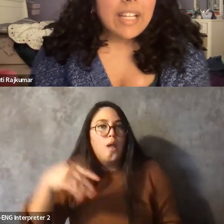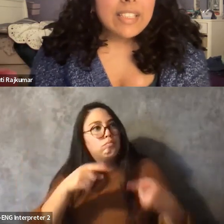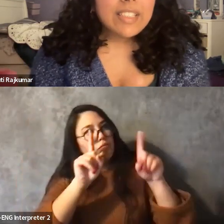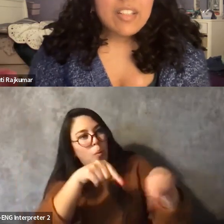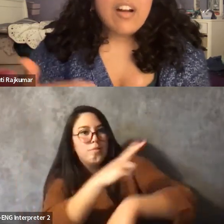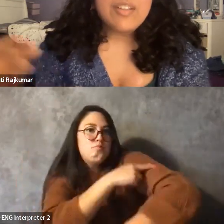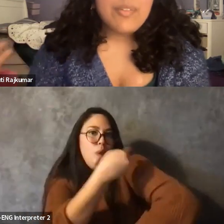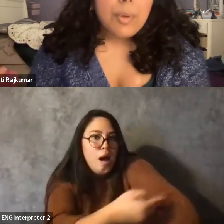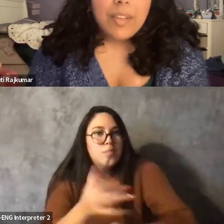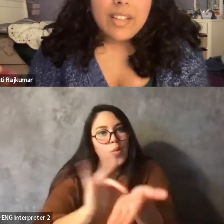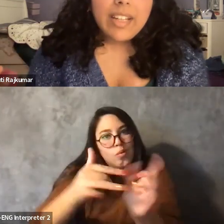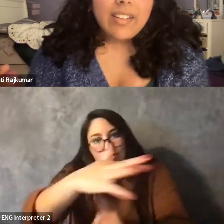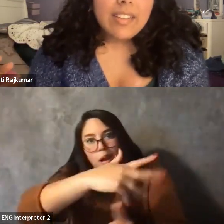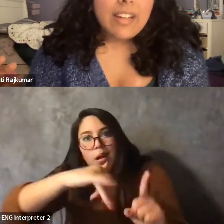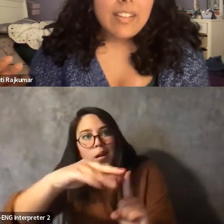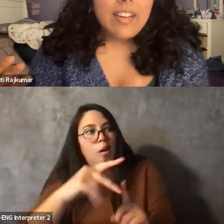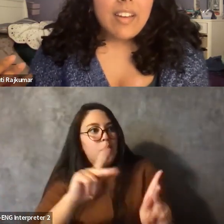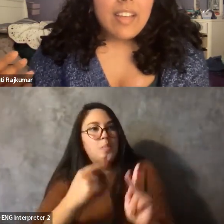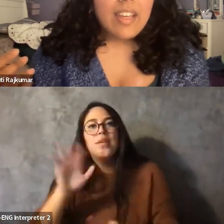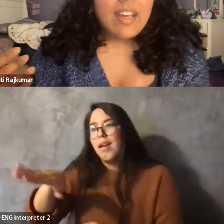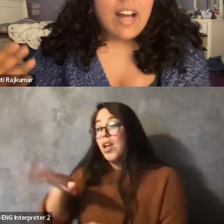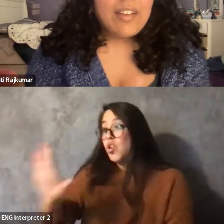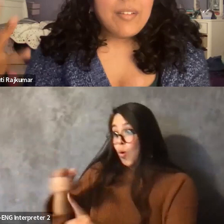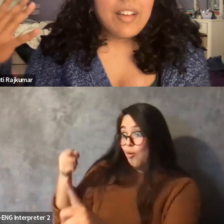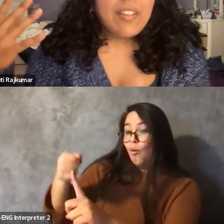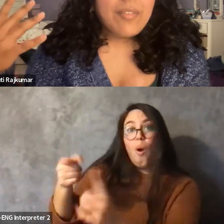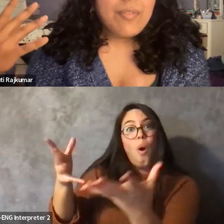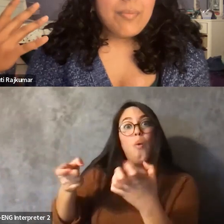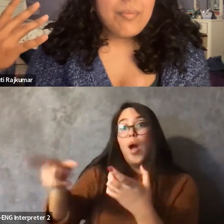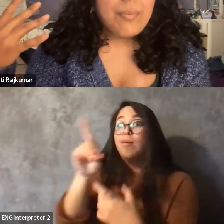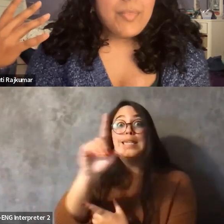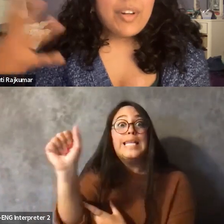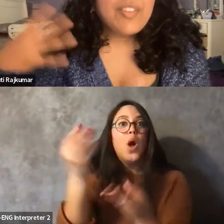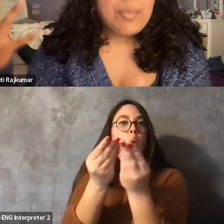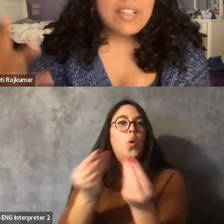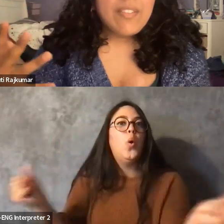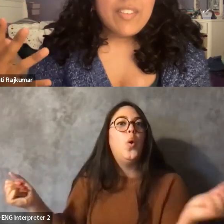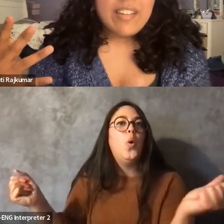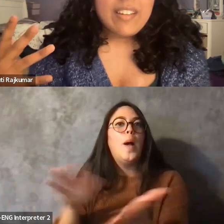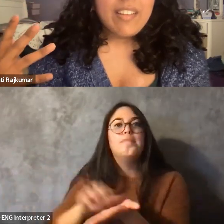and to not use mobility aid, and I kind of started to believe this idea